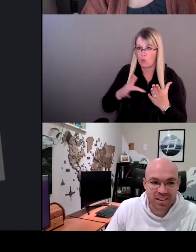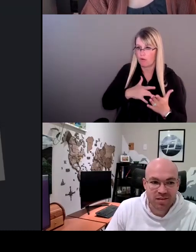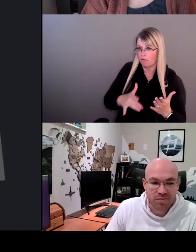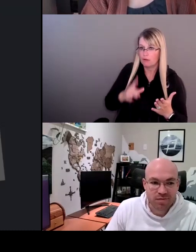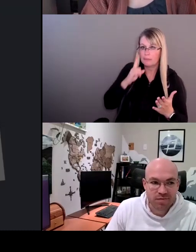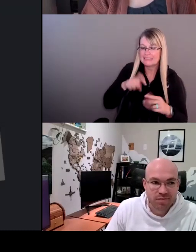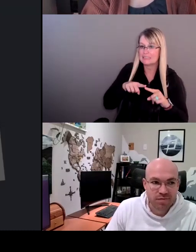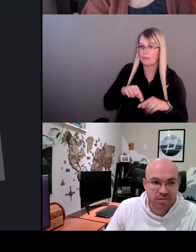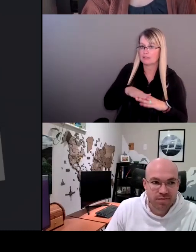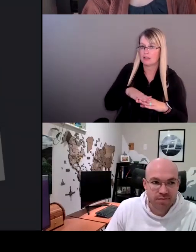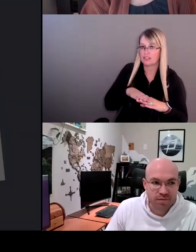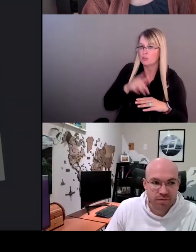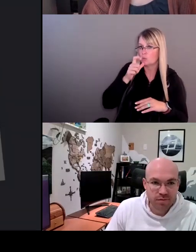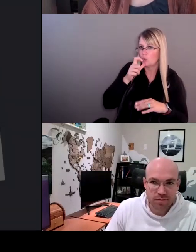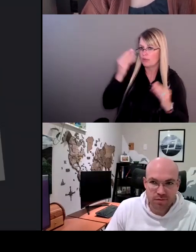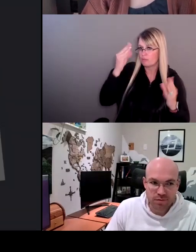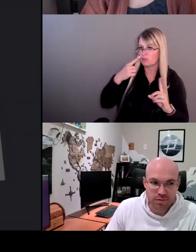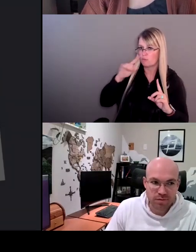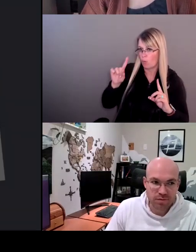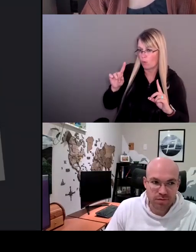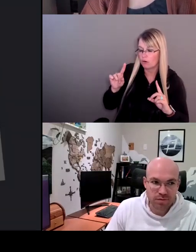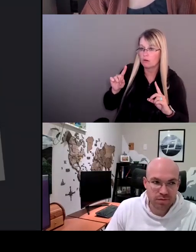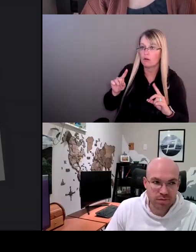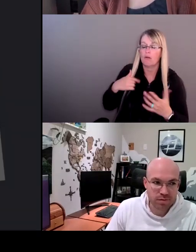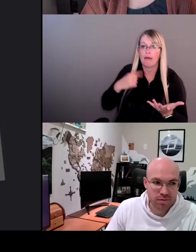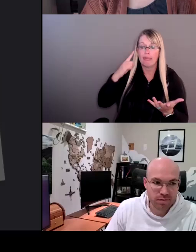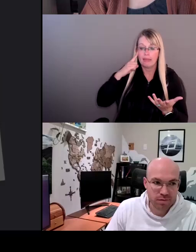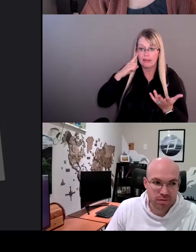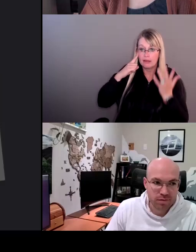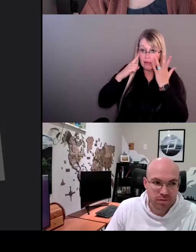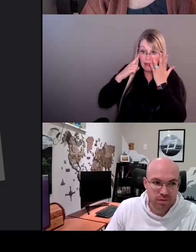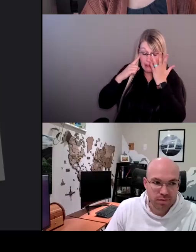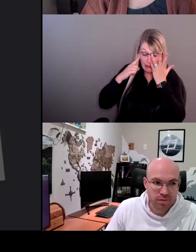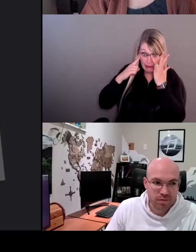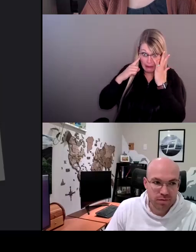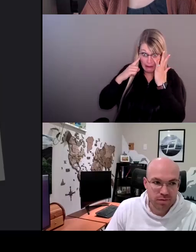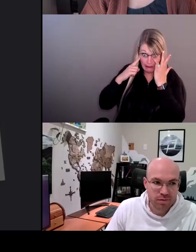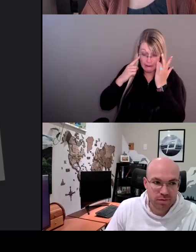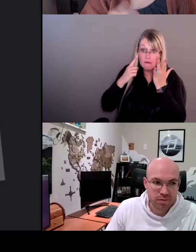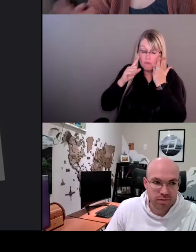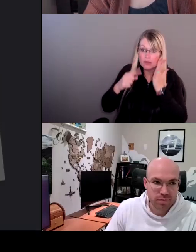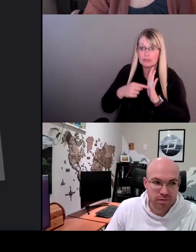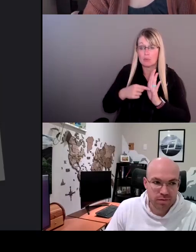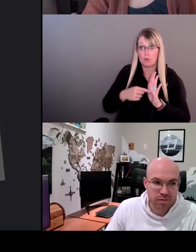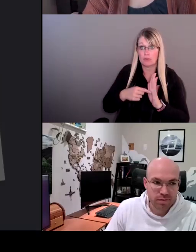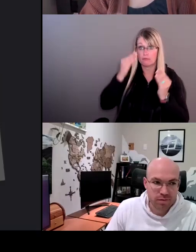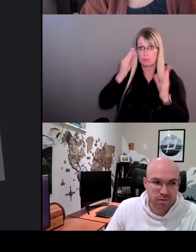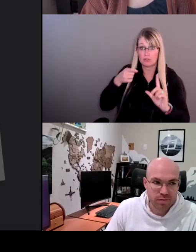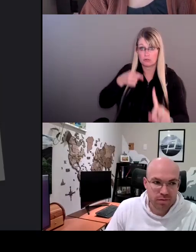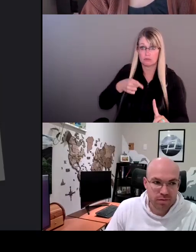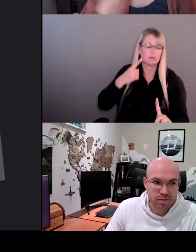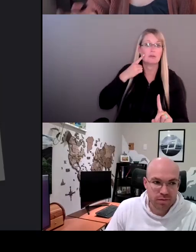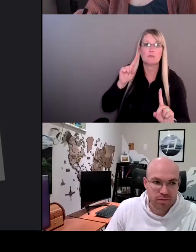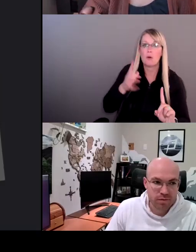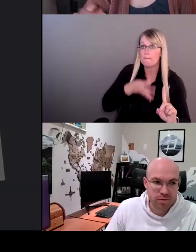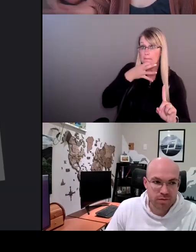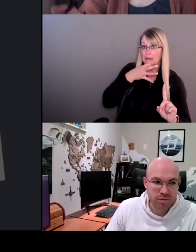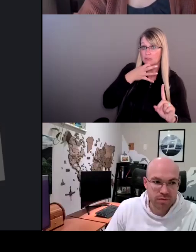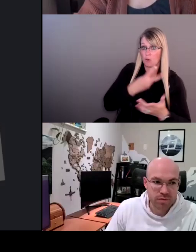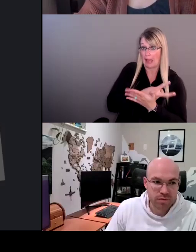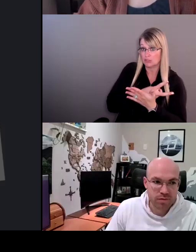on who the information is for. For example, information aimed at masters students in a field,